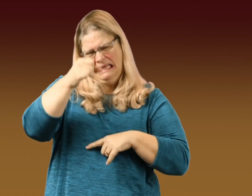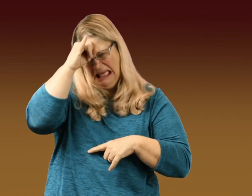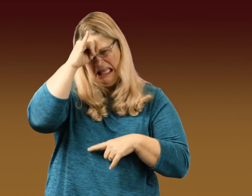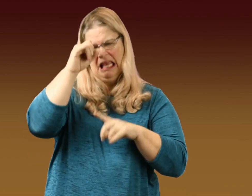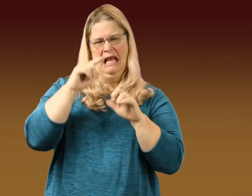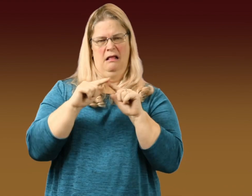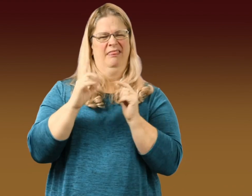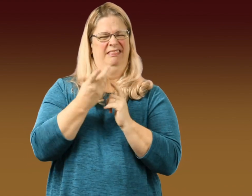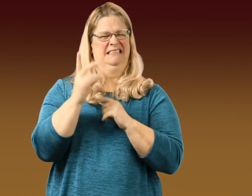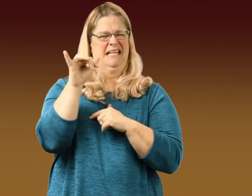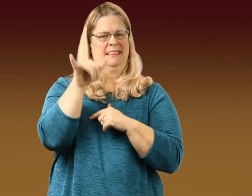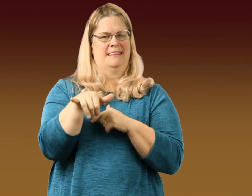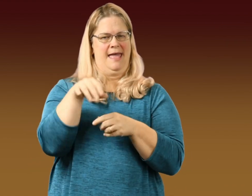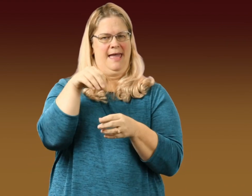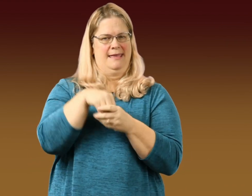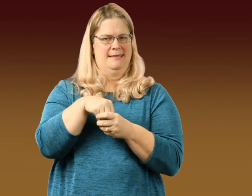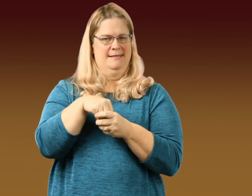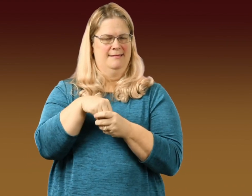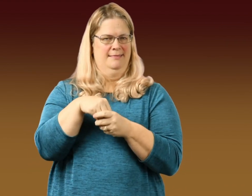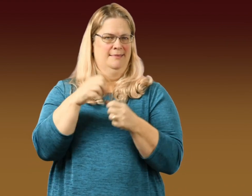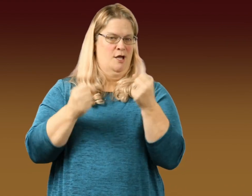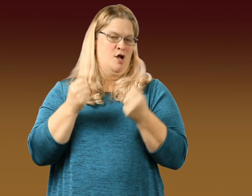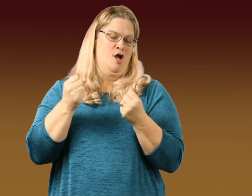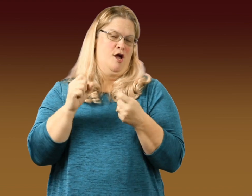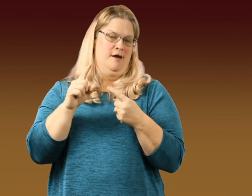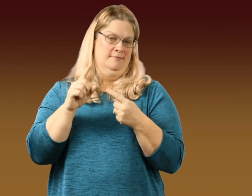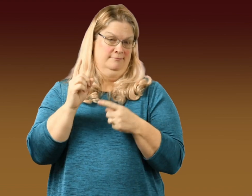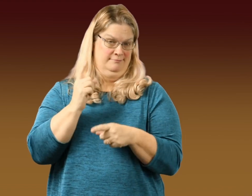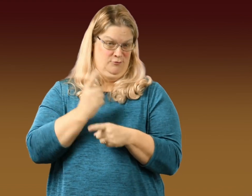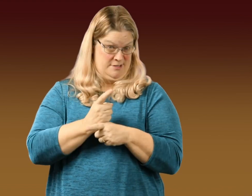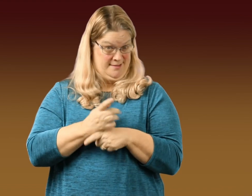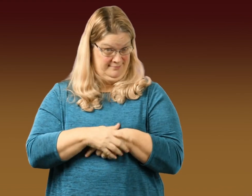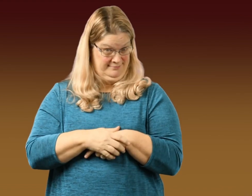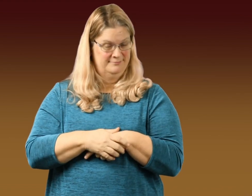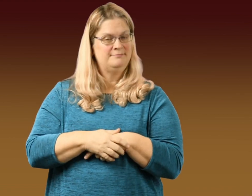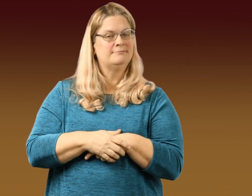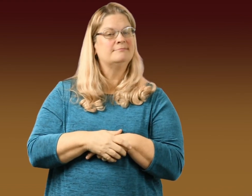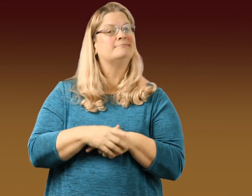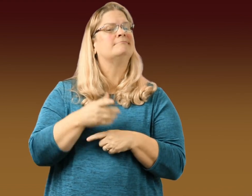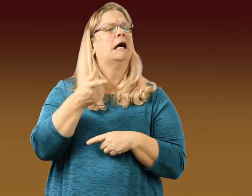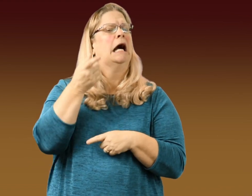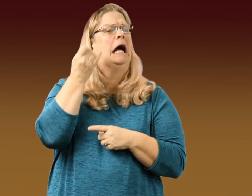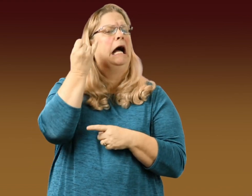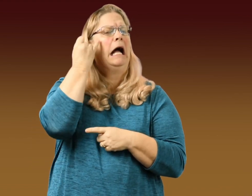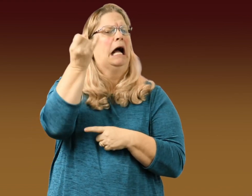They almost killed me. You're such an idiot -- things like that, that are easy to say in the car, right?